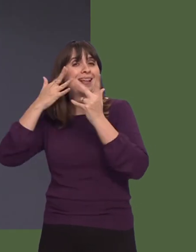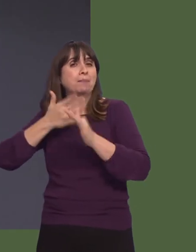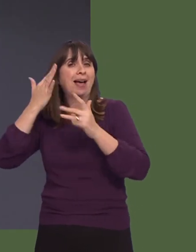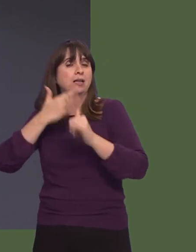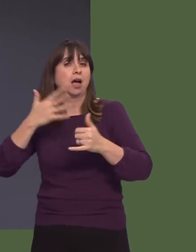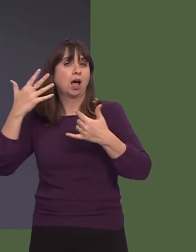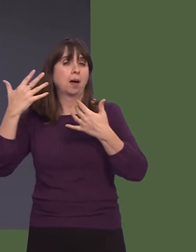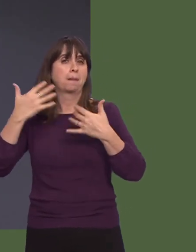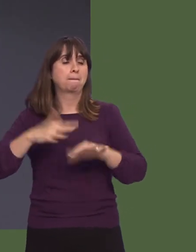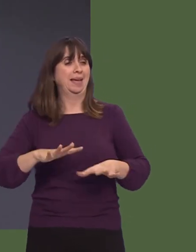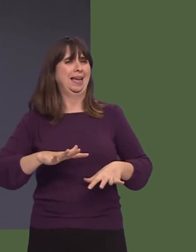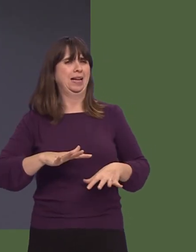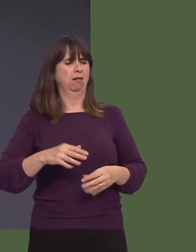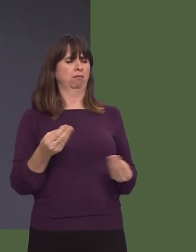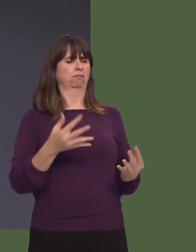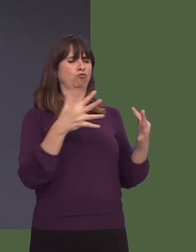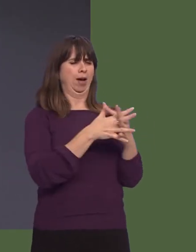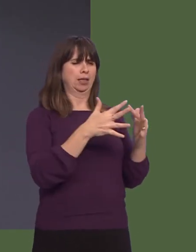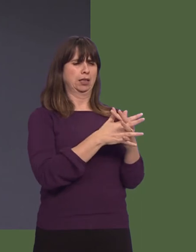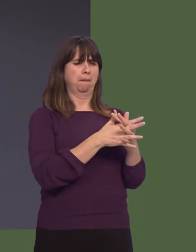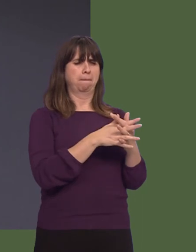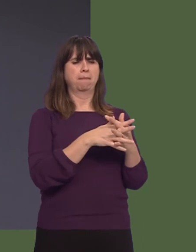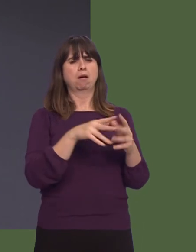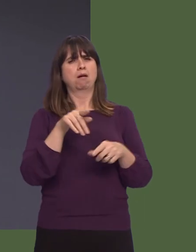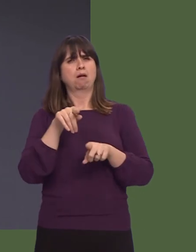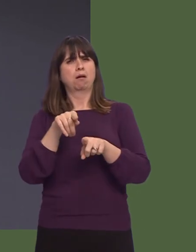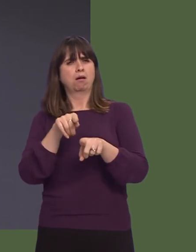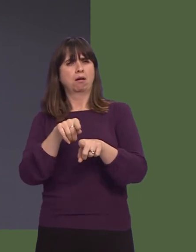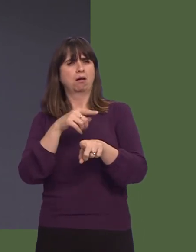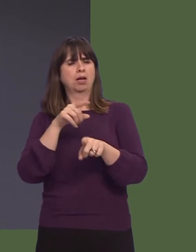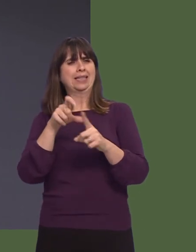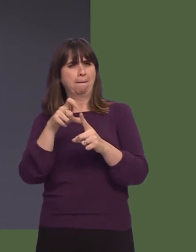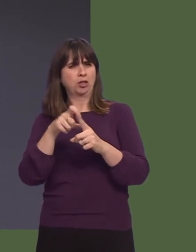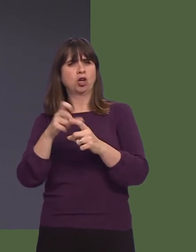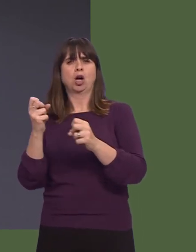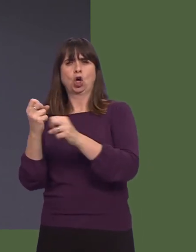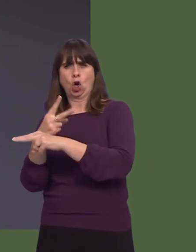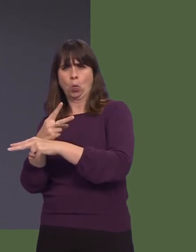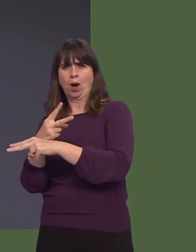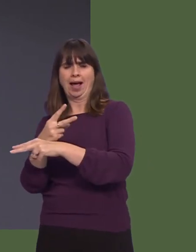lleol Wrecsam, a hefyd ddweud wrth sir Ddinbych a Chonwy nad oes digon o dai yn eu cynlluniau